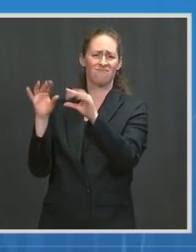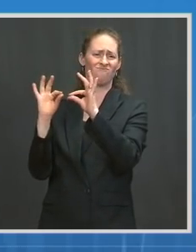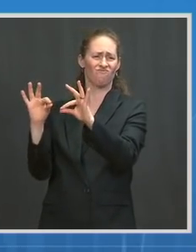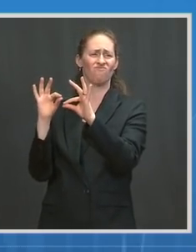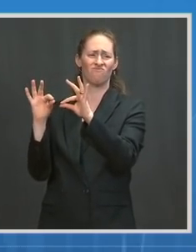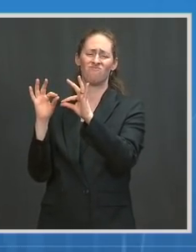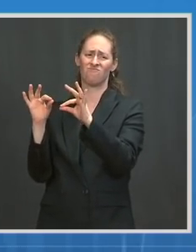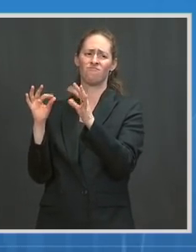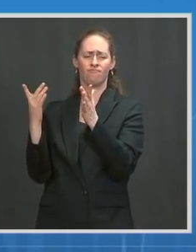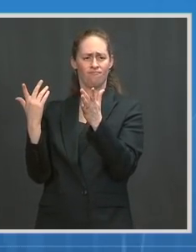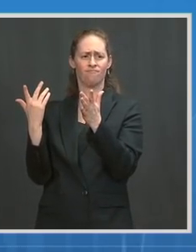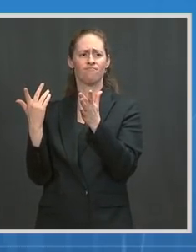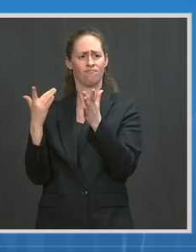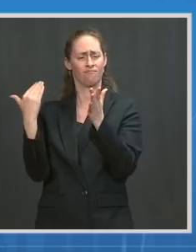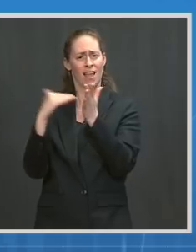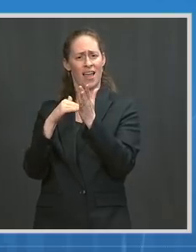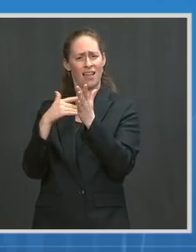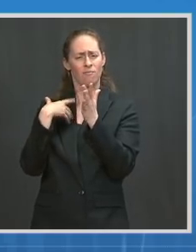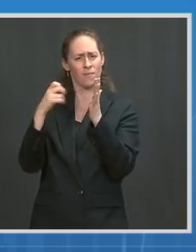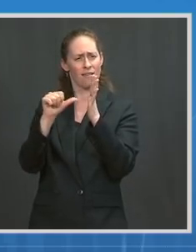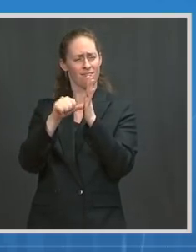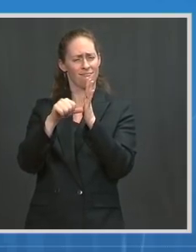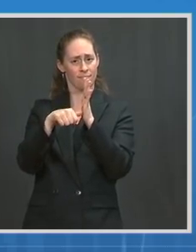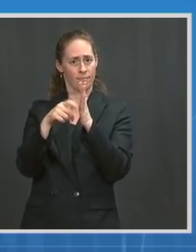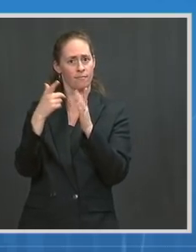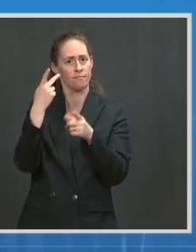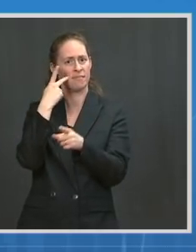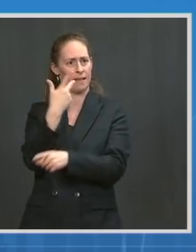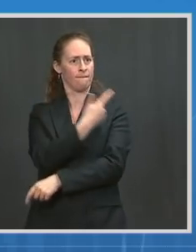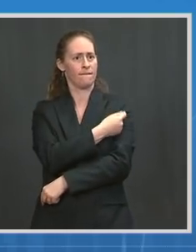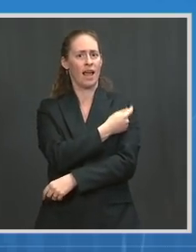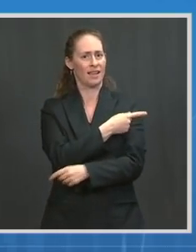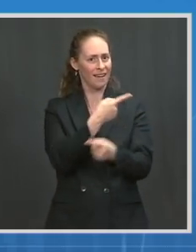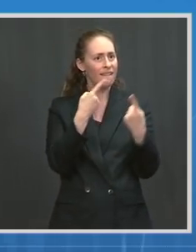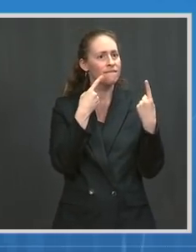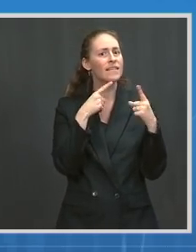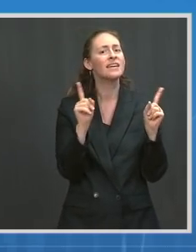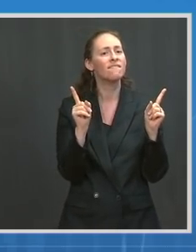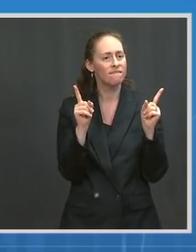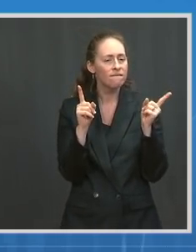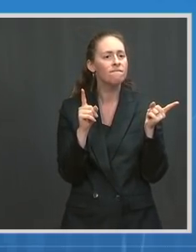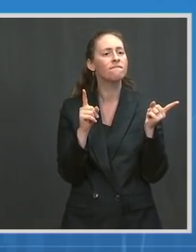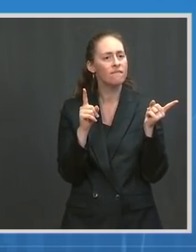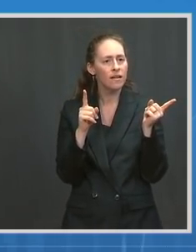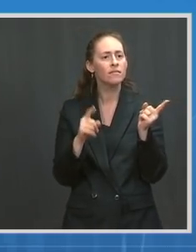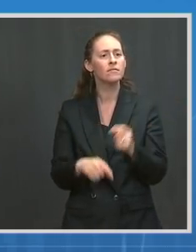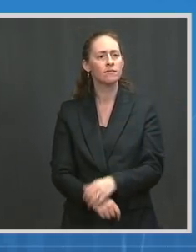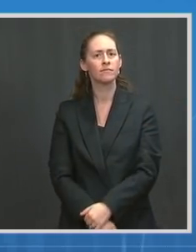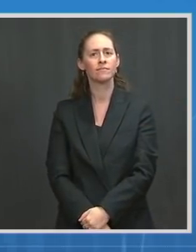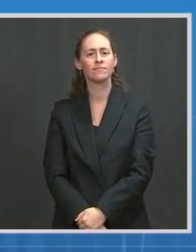in real-world populations. One is the effectiveness against -- (coughs) -- excuse me -- against variants,